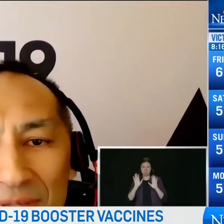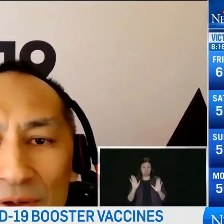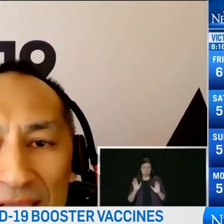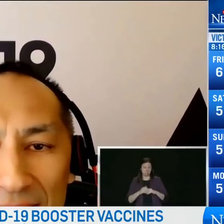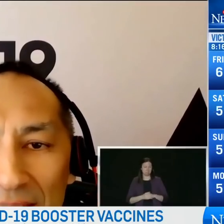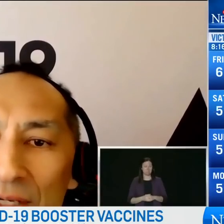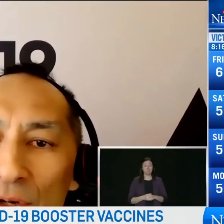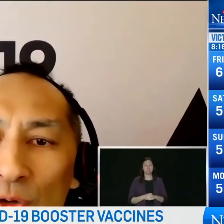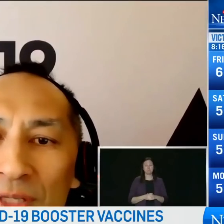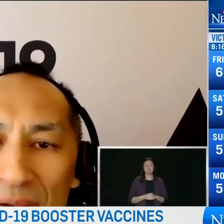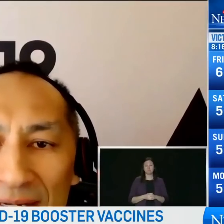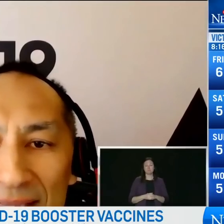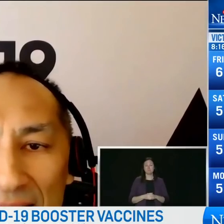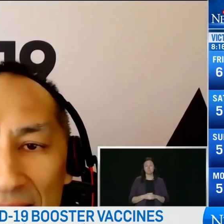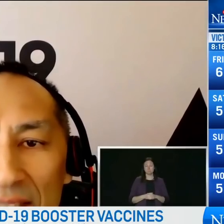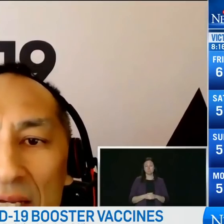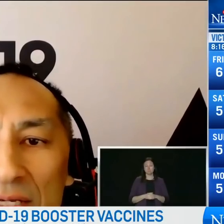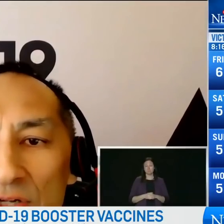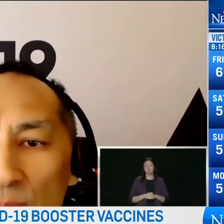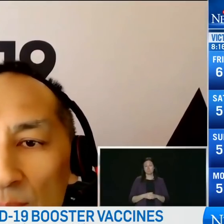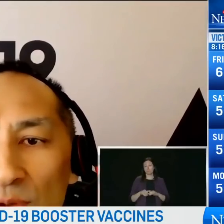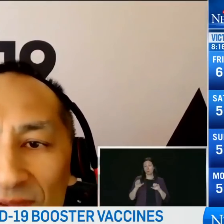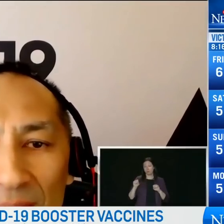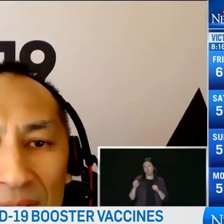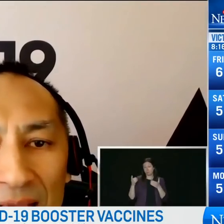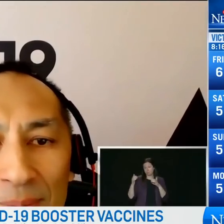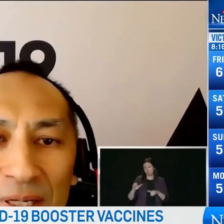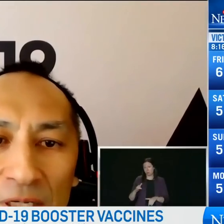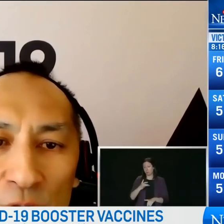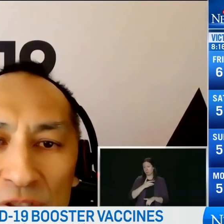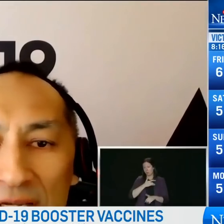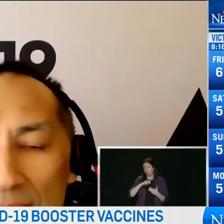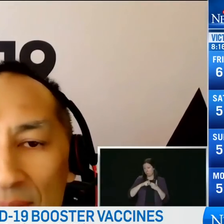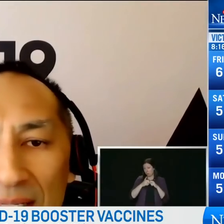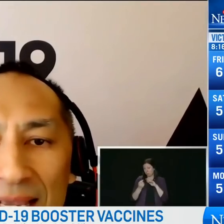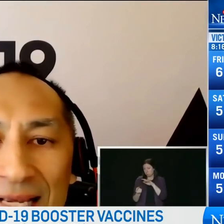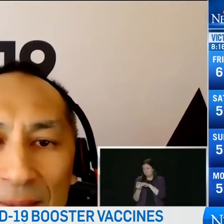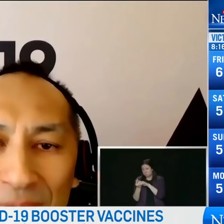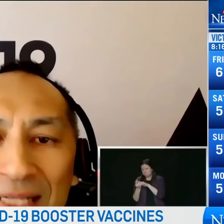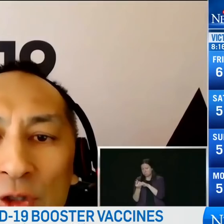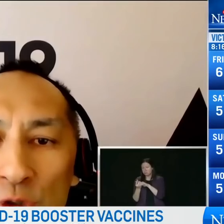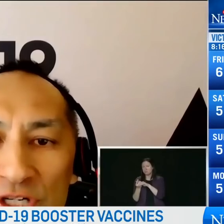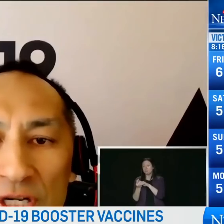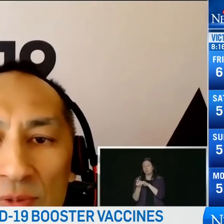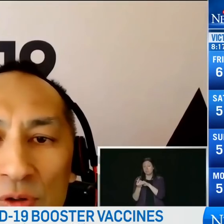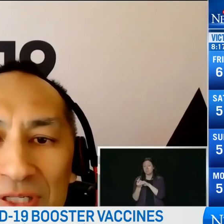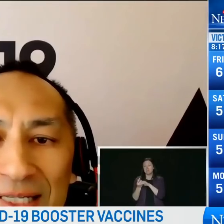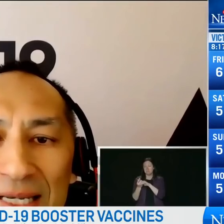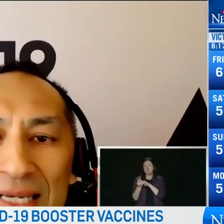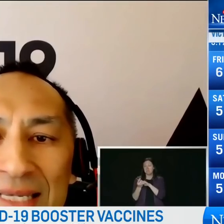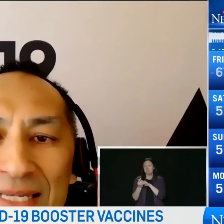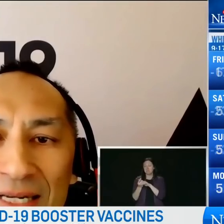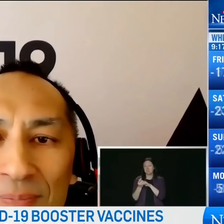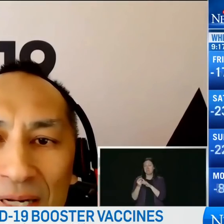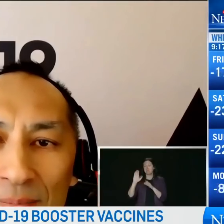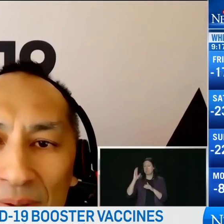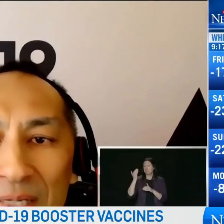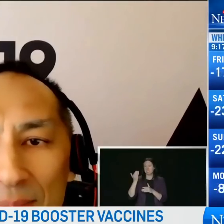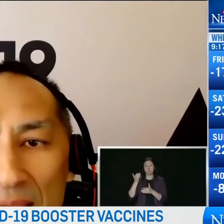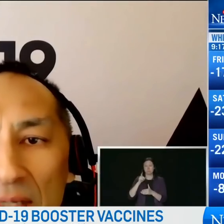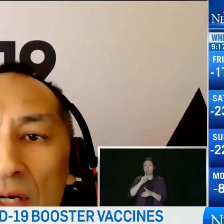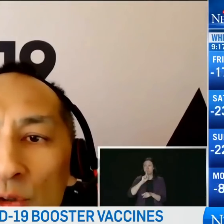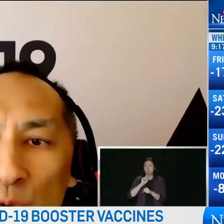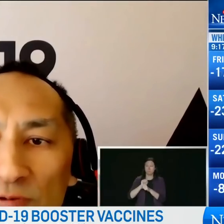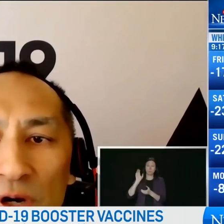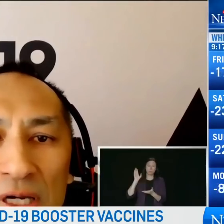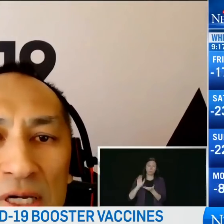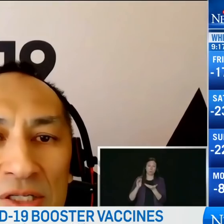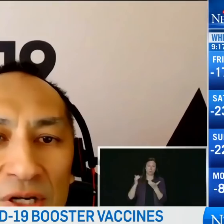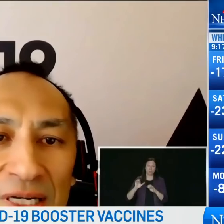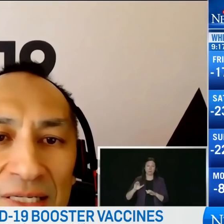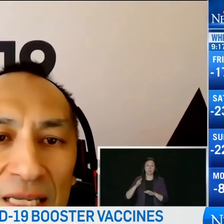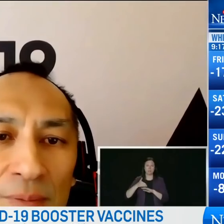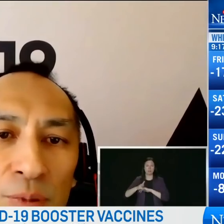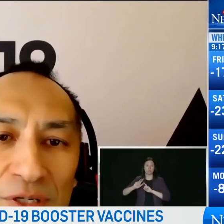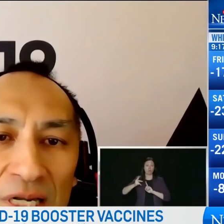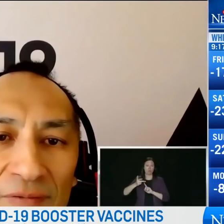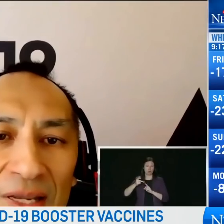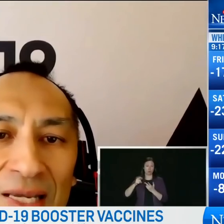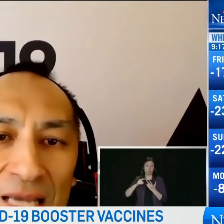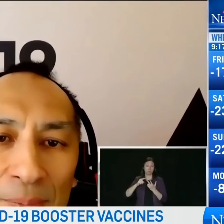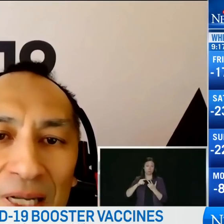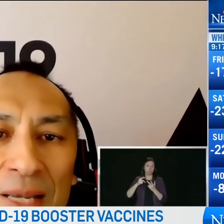VACCINE BOOSTER DOSES.